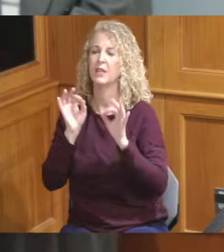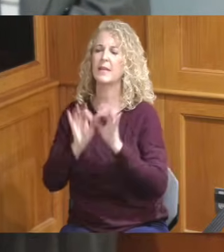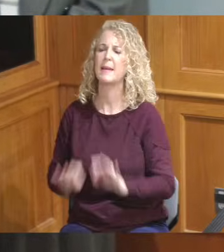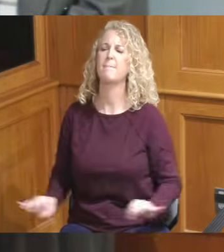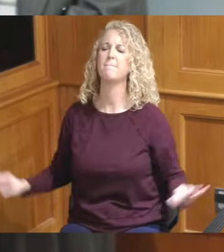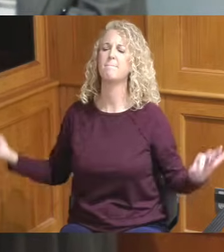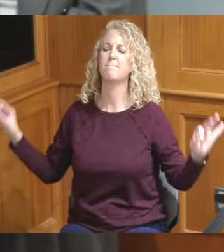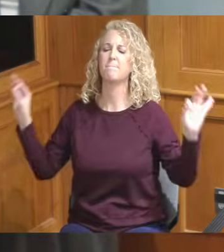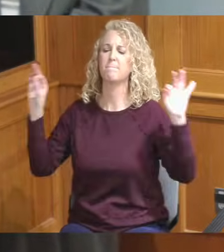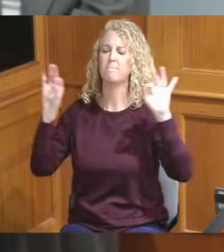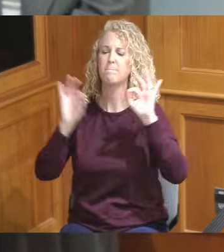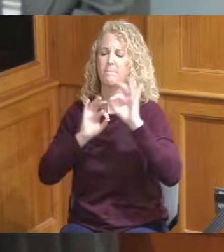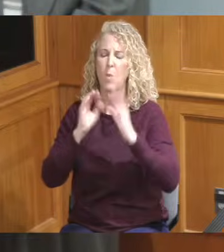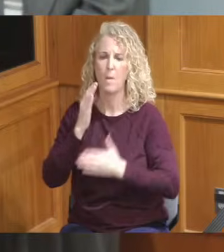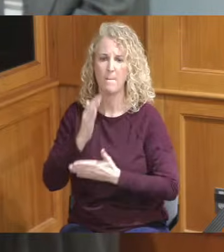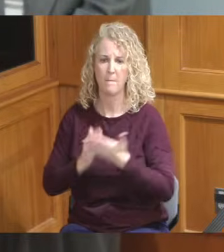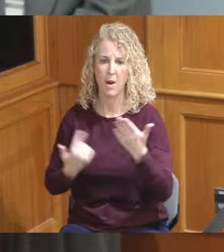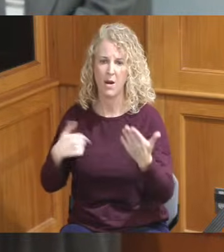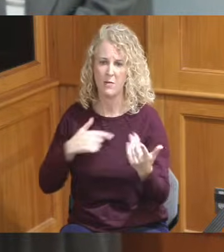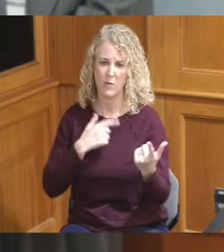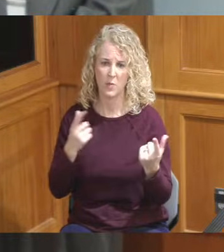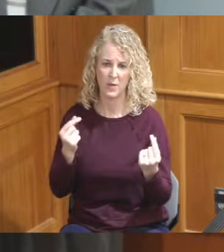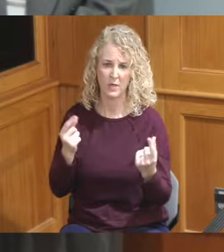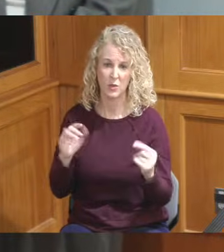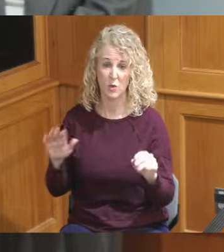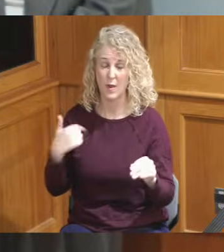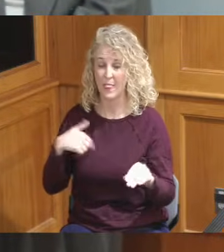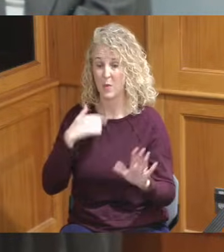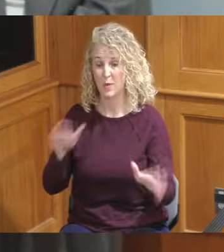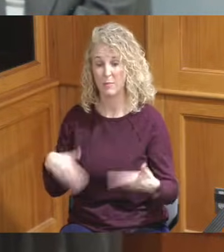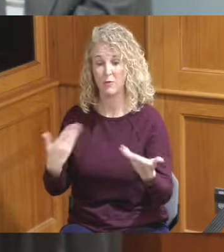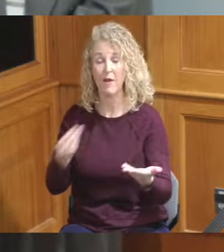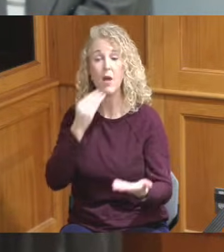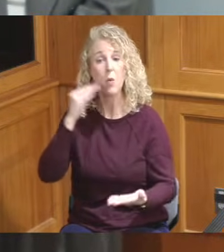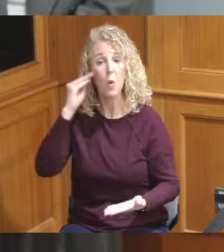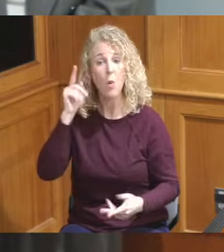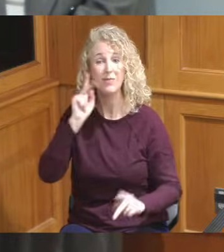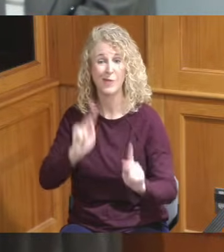aspect to what we do and how we provide housing to people in this community and I can think of